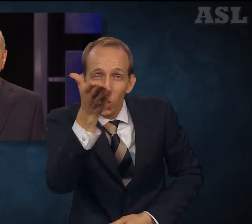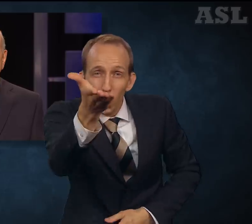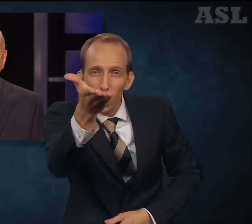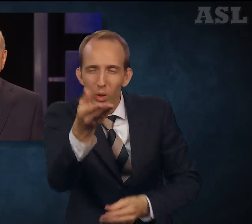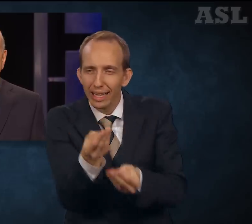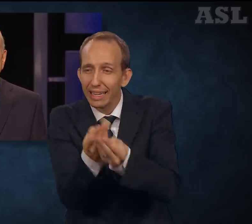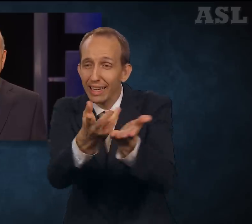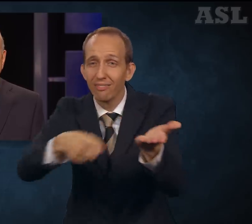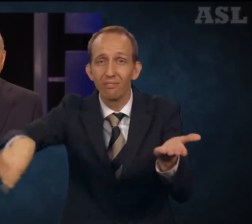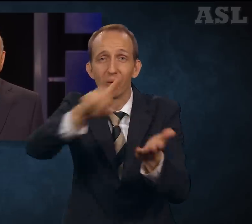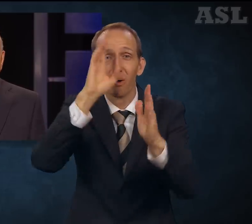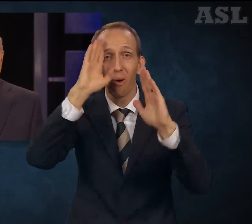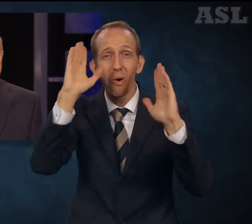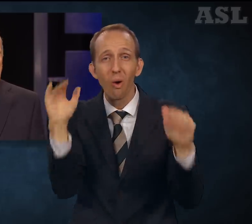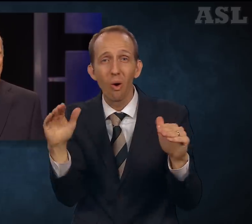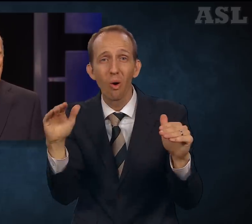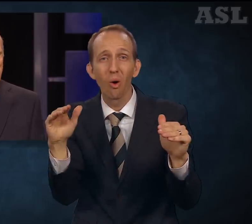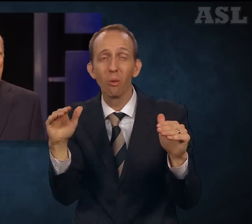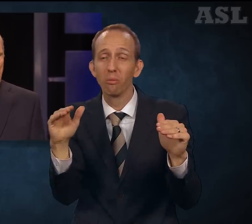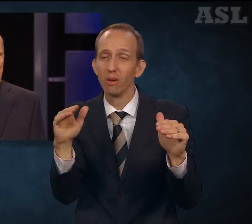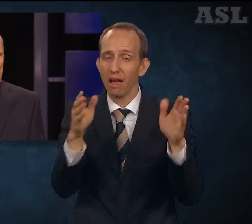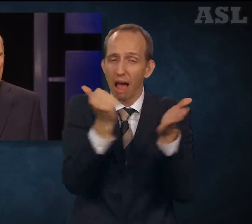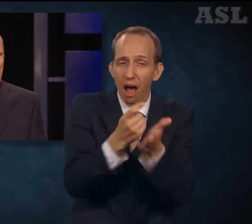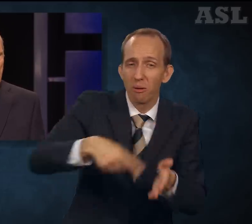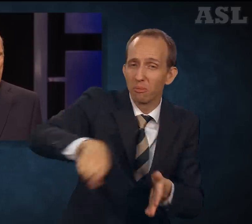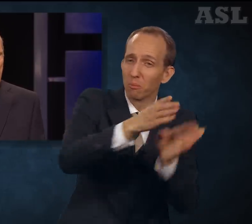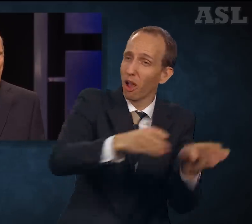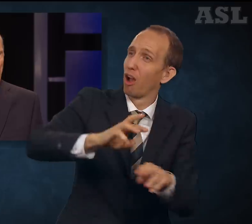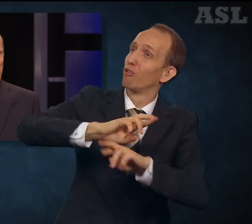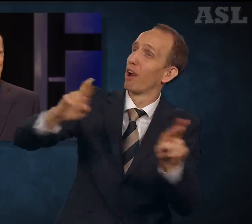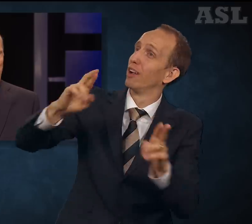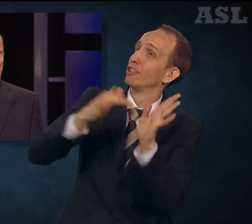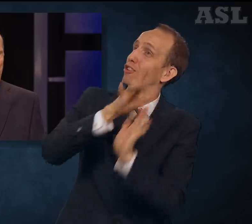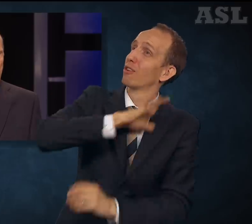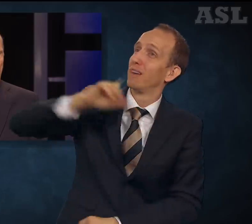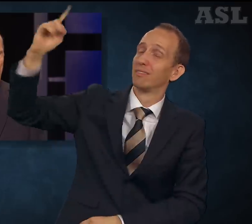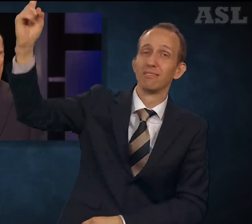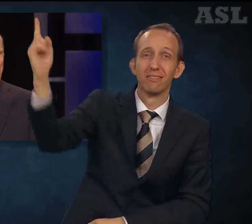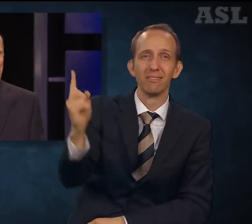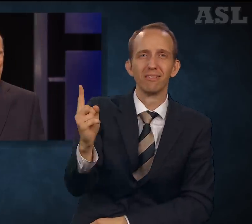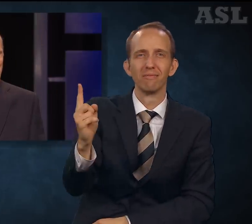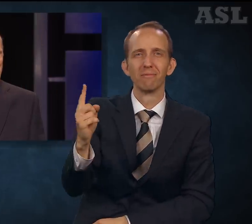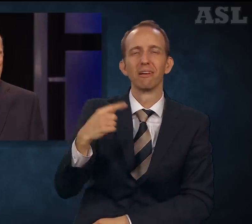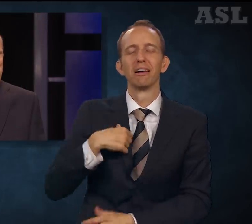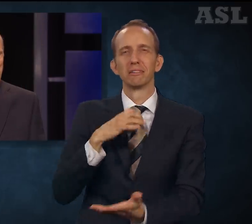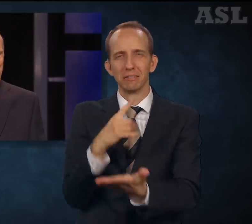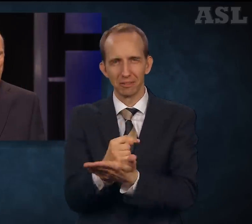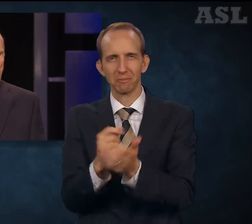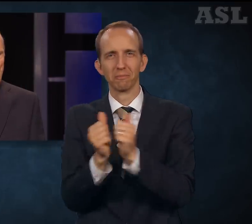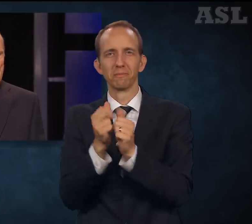YOU ARE THE HOPE OF ISRAEL, "CHILDREN OF THE PROMISED